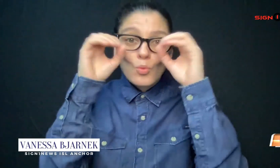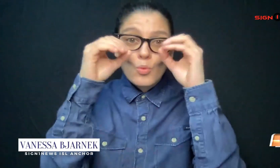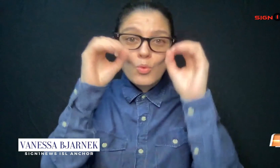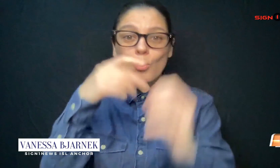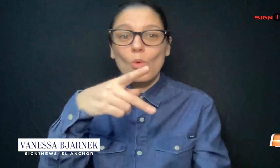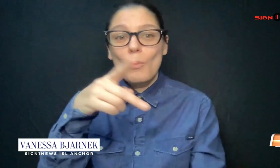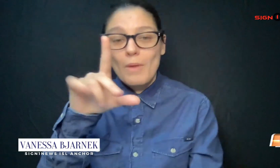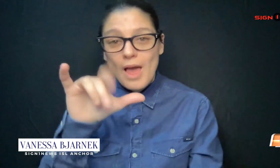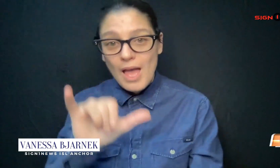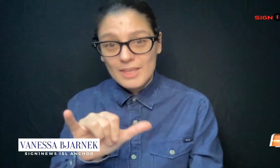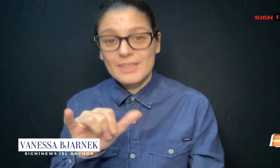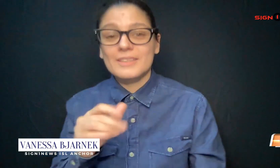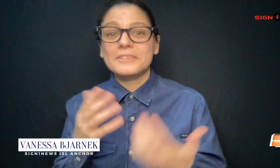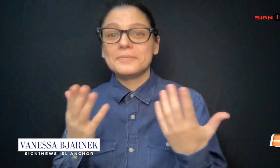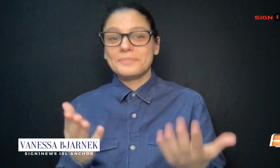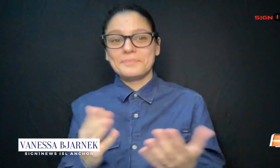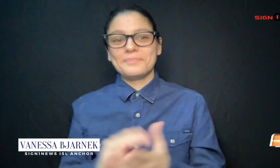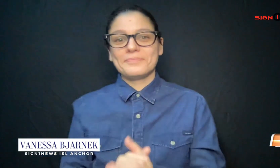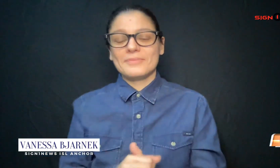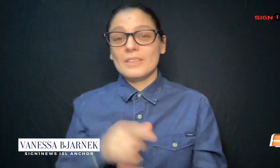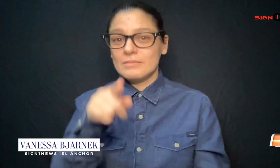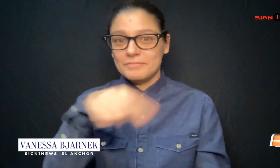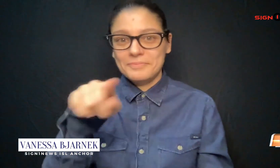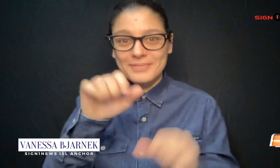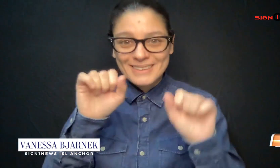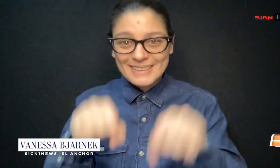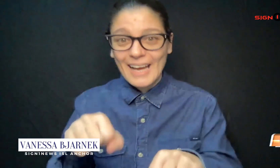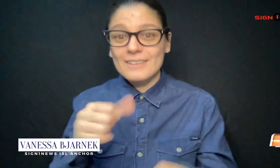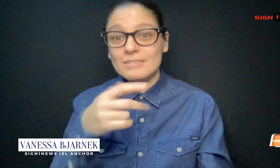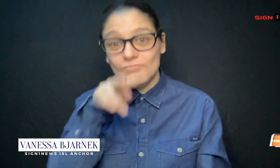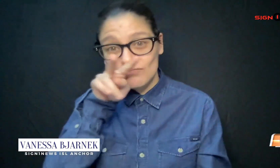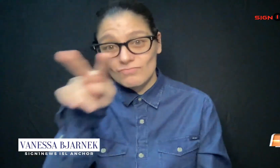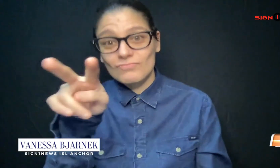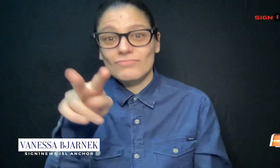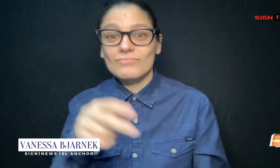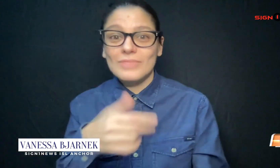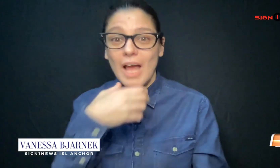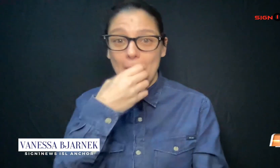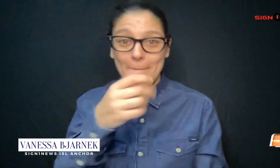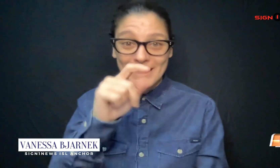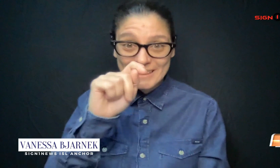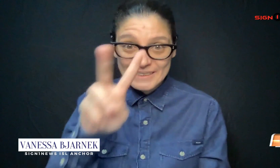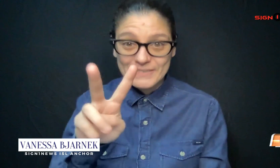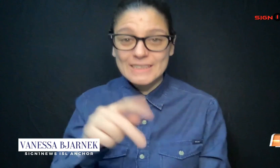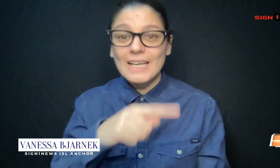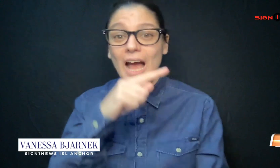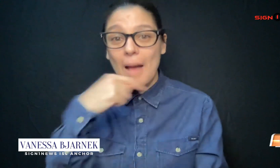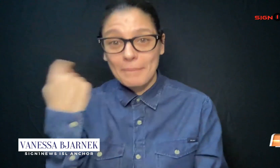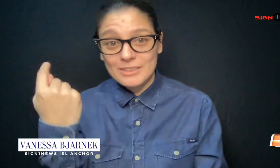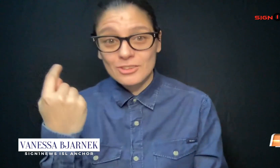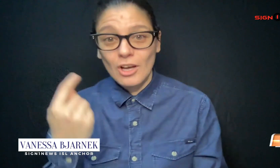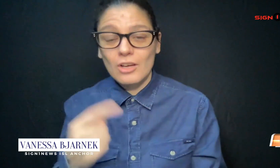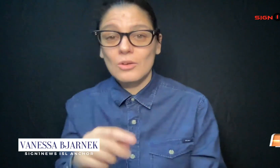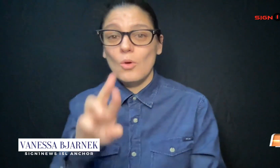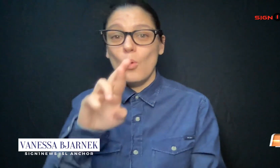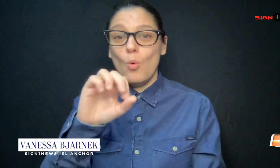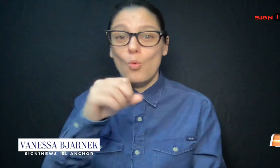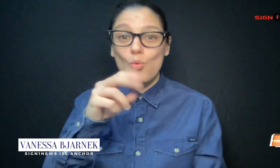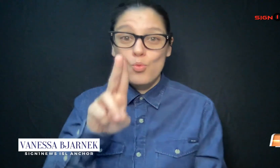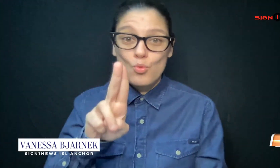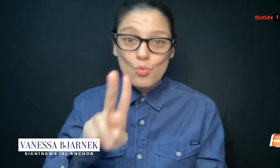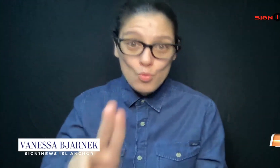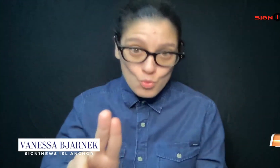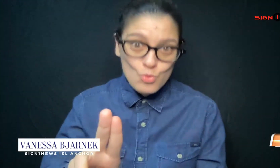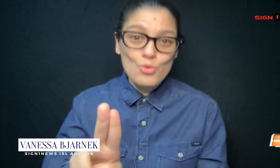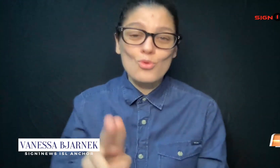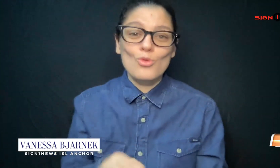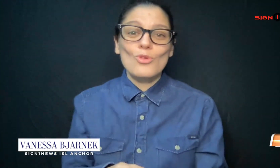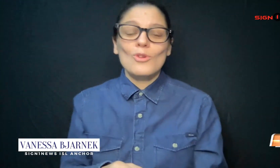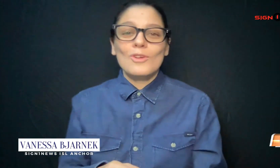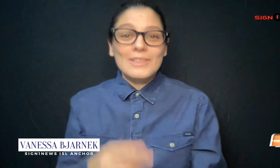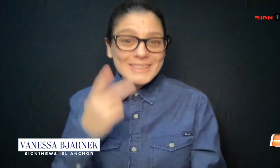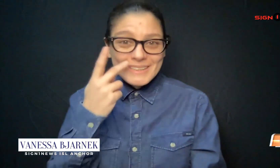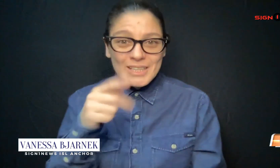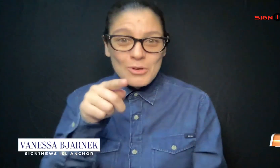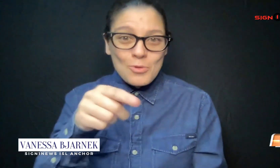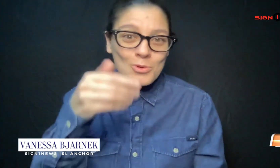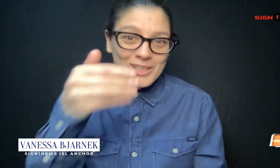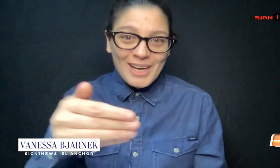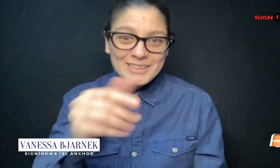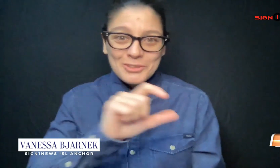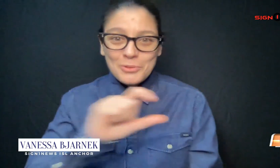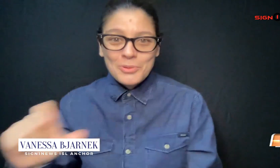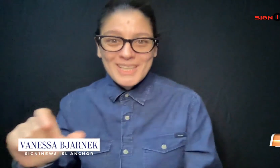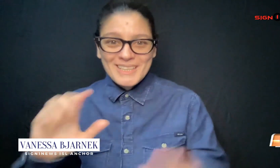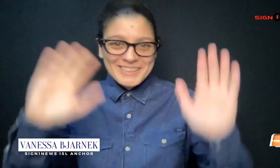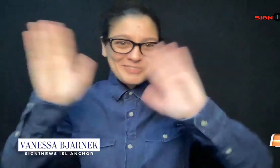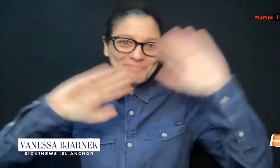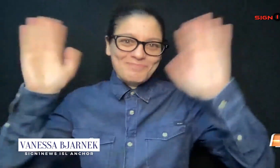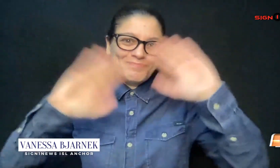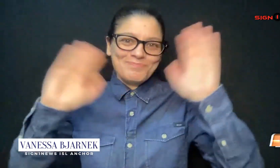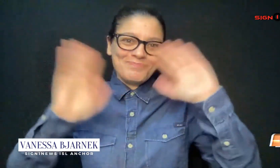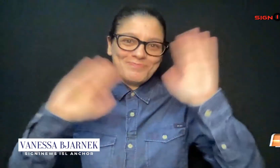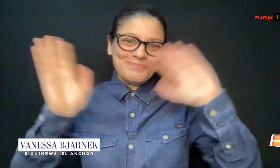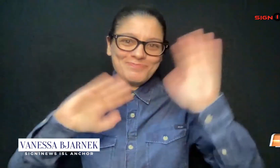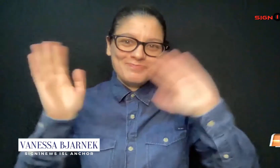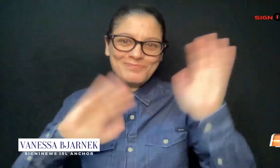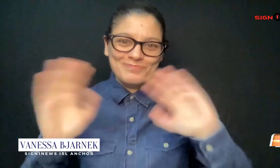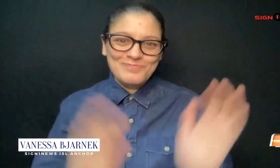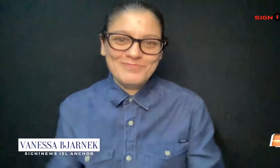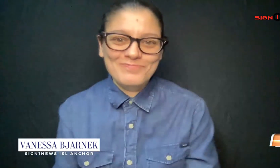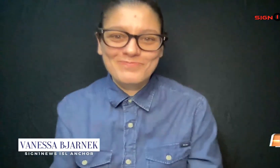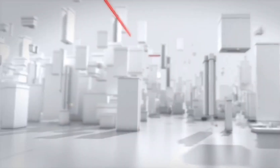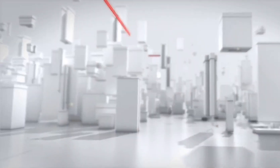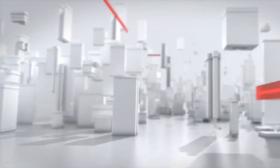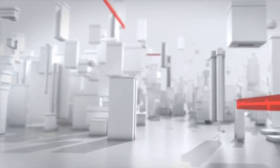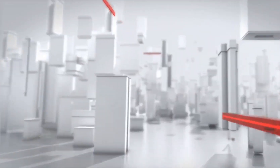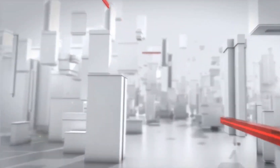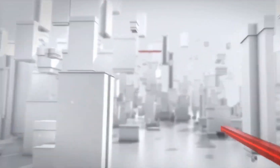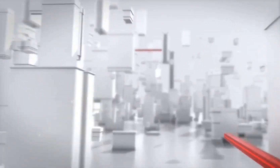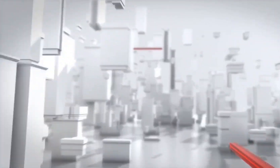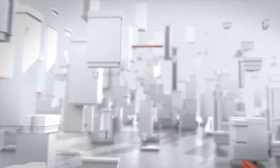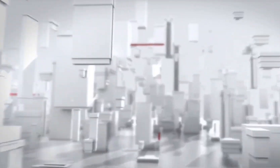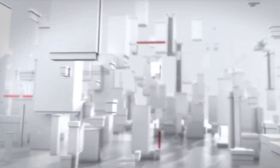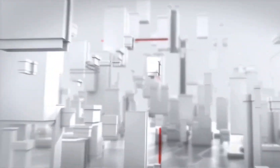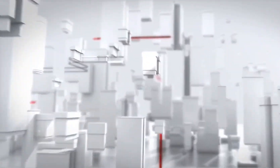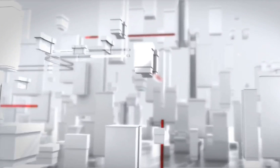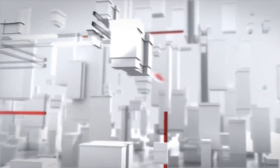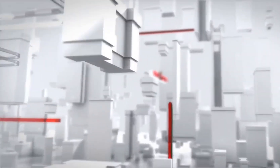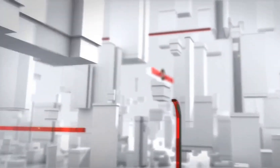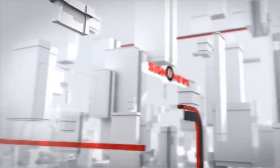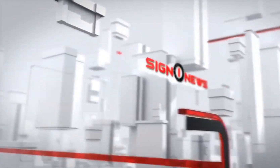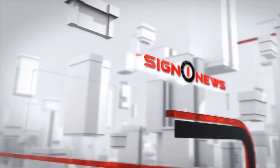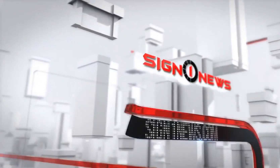on your smart phone and you can also watch on Apple TV Amazon and Roku see you next week bye-bye